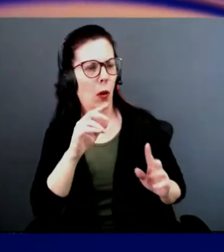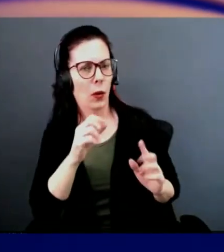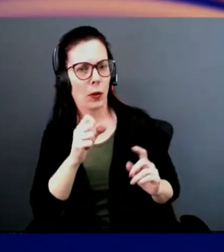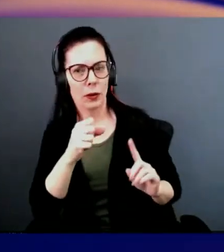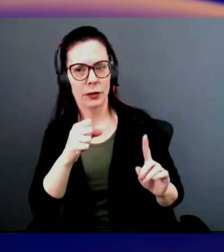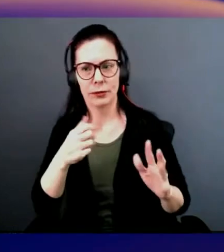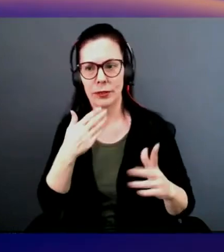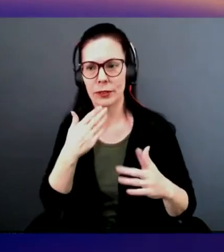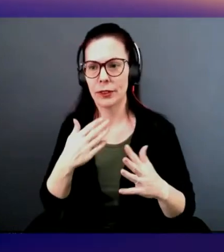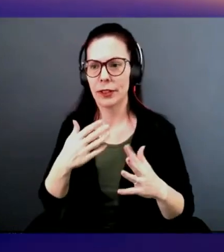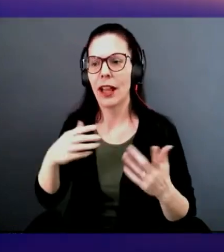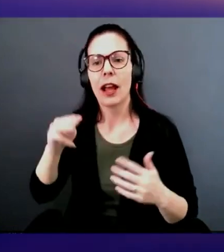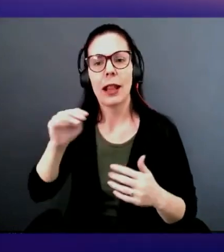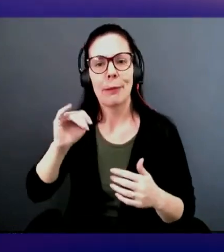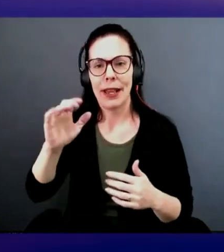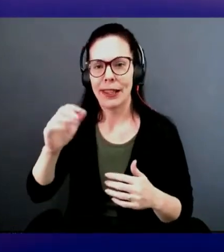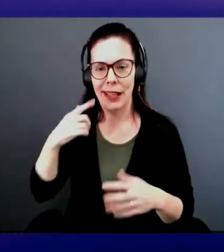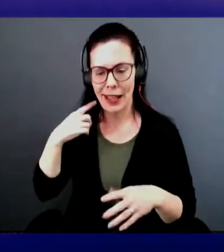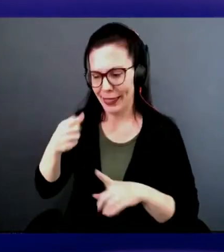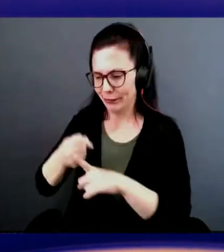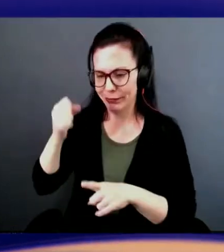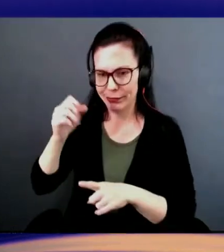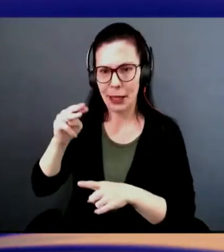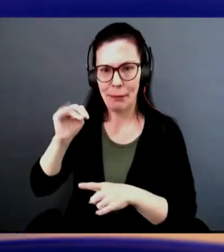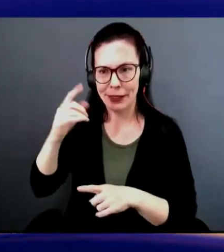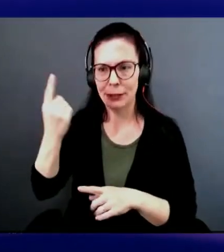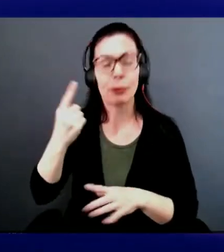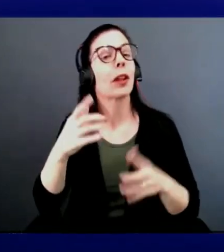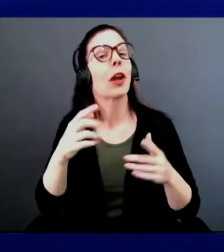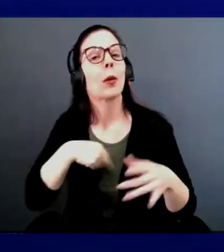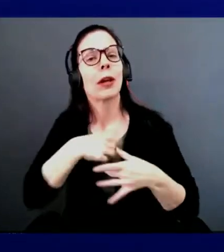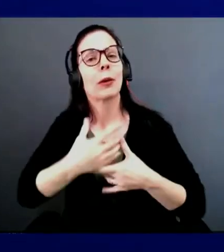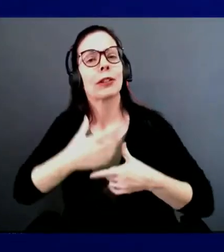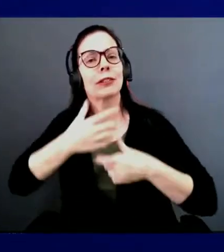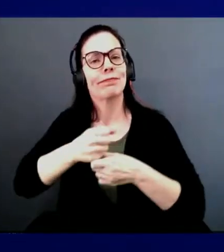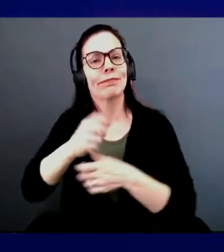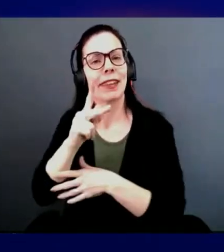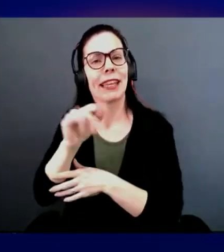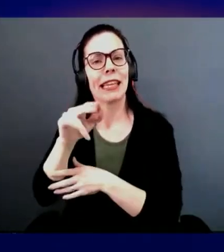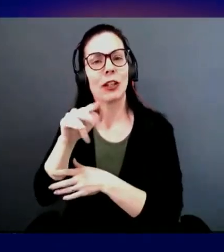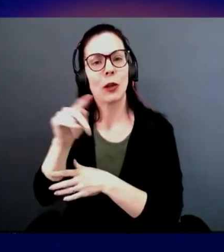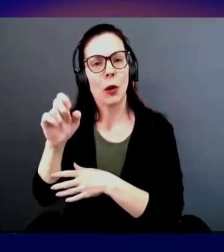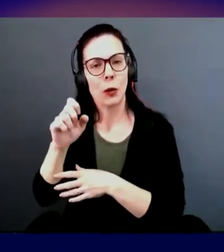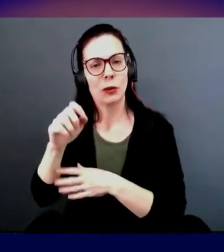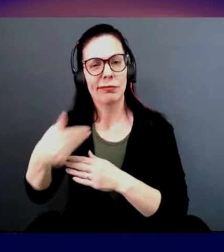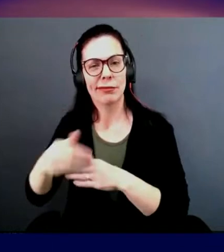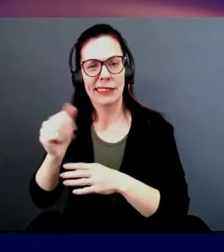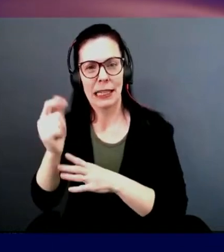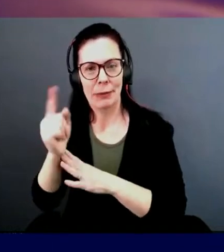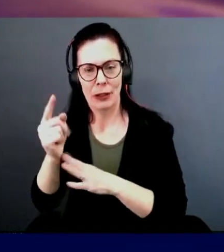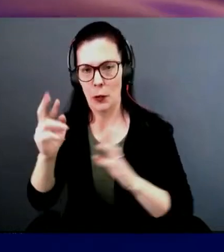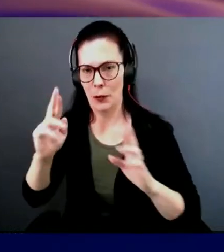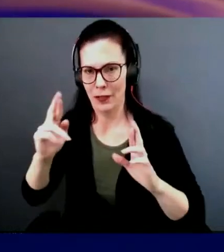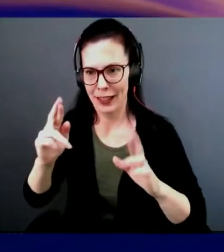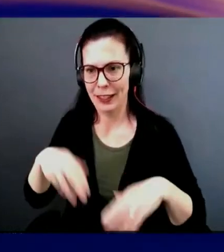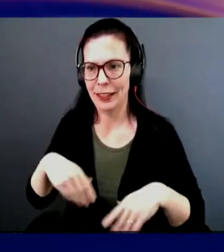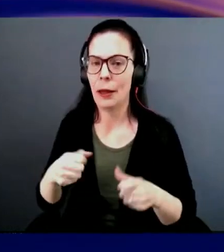It's my mic somewhere. So we are gonna recap the keynote in 10 minutes, hopefully. A lot of announcements.